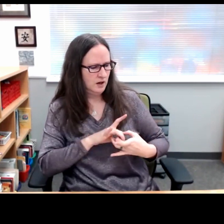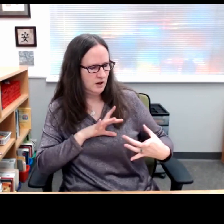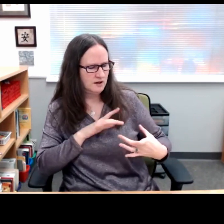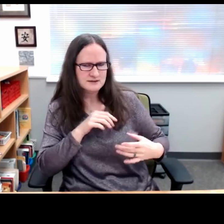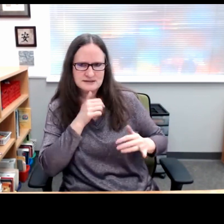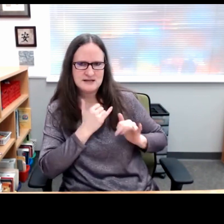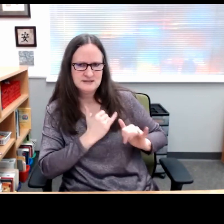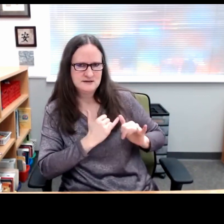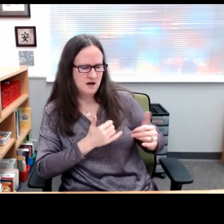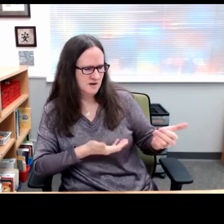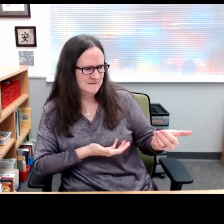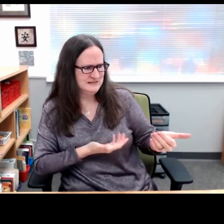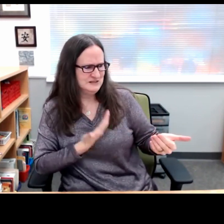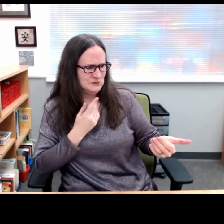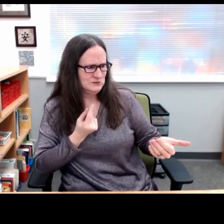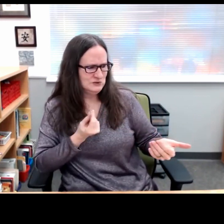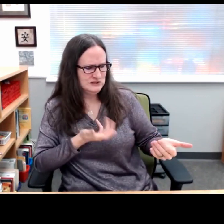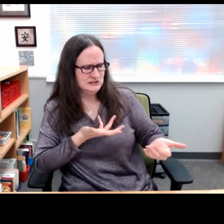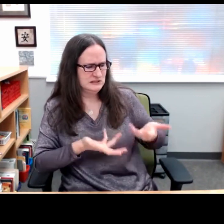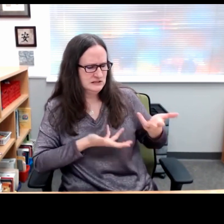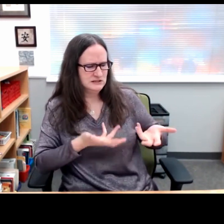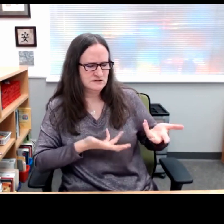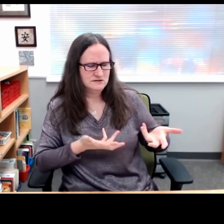that point, and they feel a sense of disconnect because the child is not